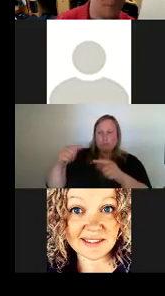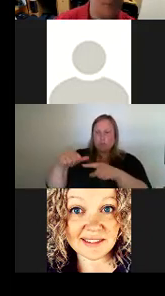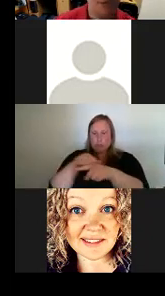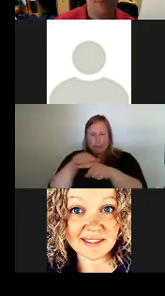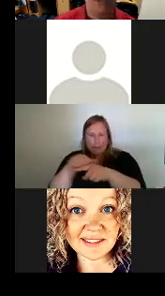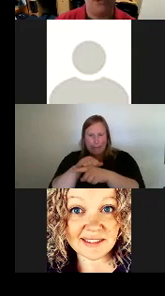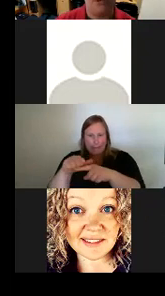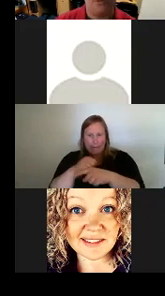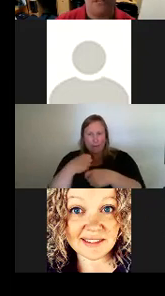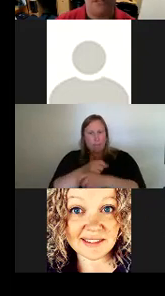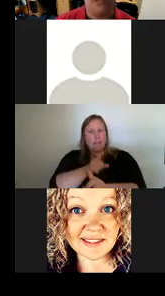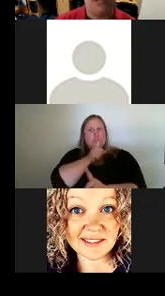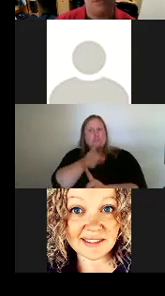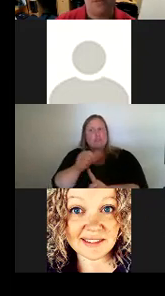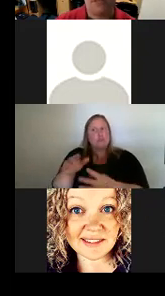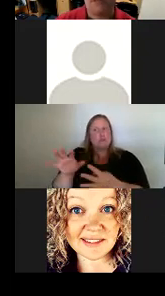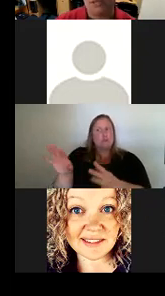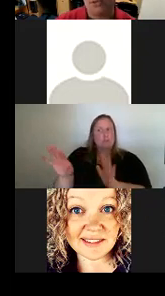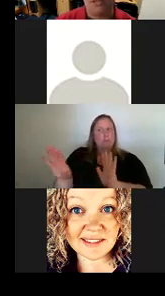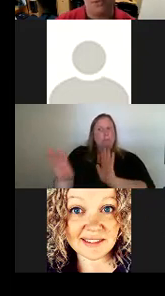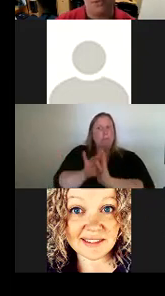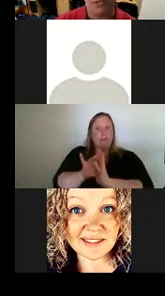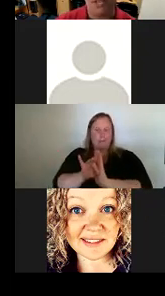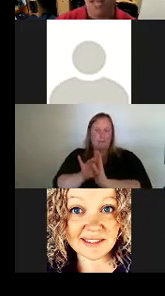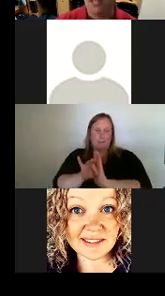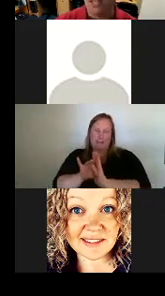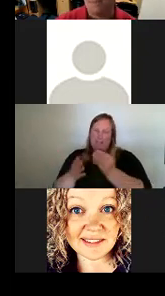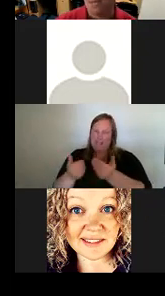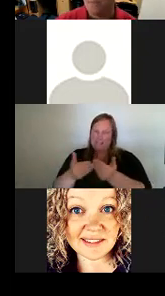WE WANT TO MAKE SURE YOU ARE PICK BEING THE ONE THAT IS BEST FOR YOU AND YOUR STUDENT.